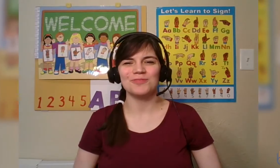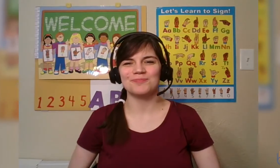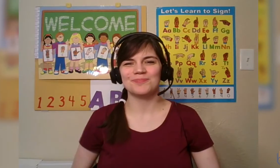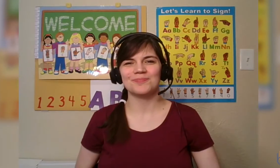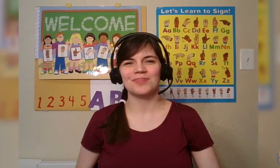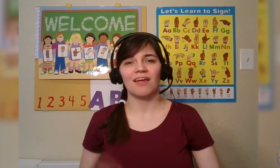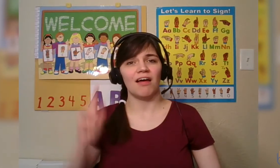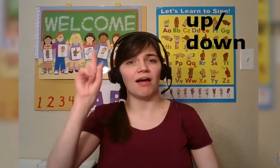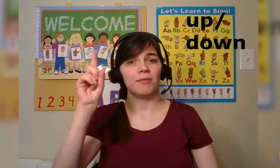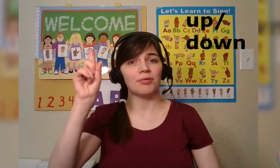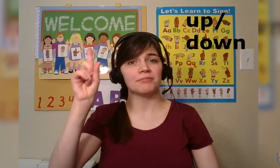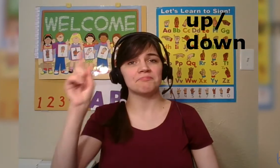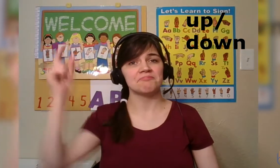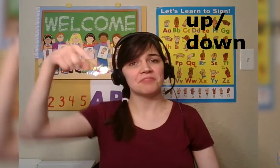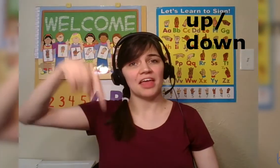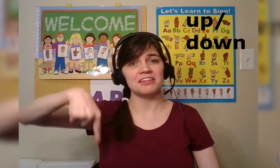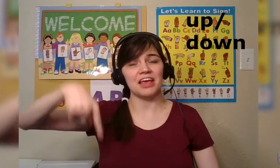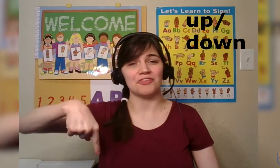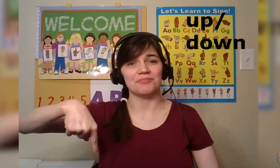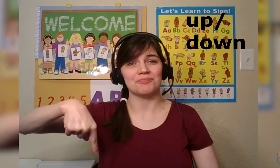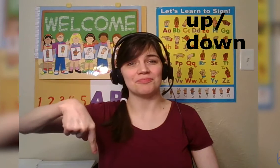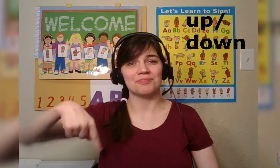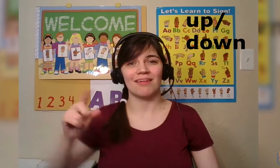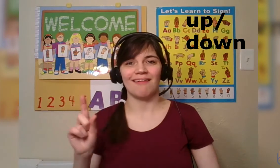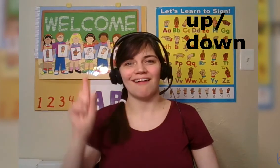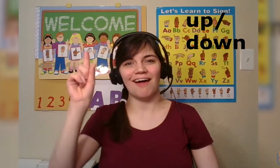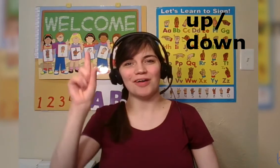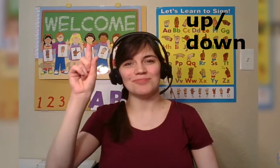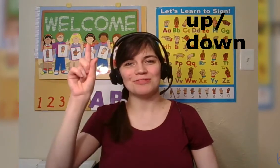Up and down. Up and down.